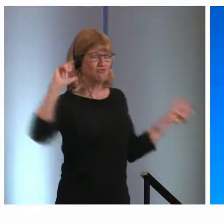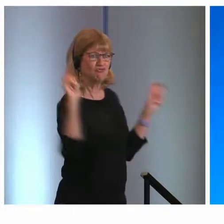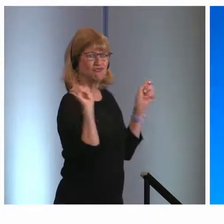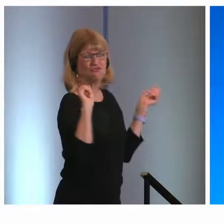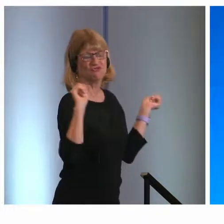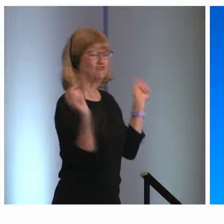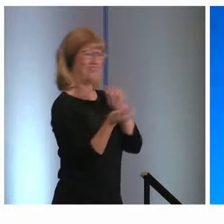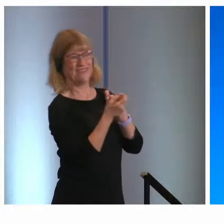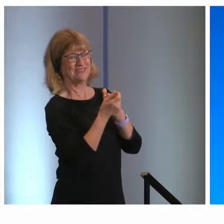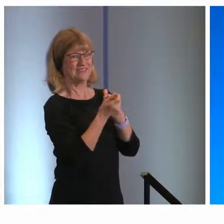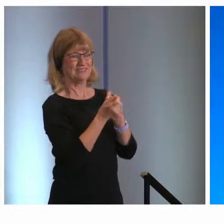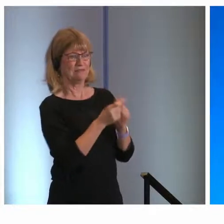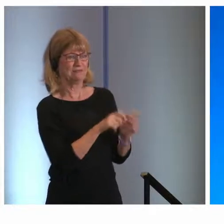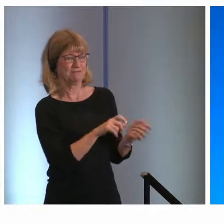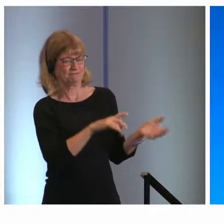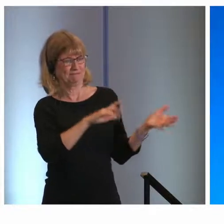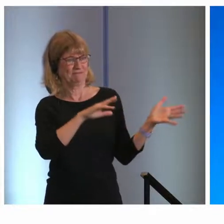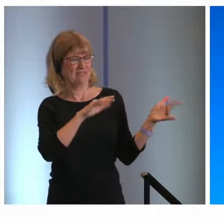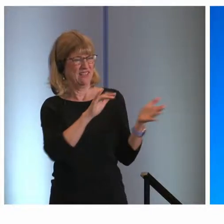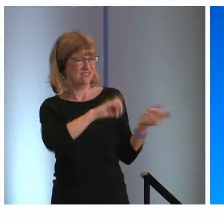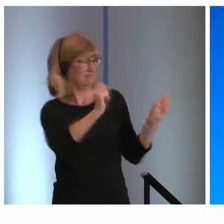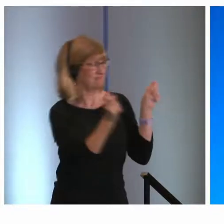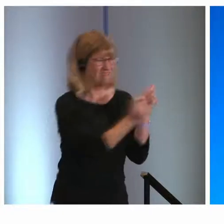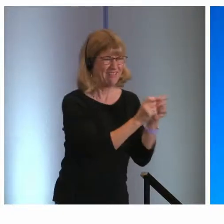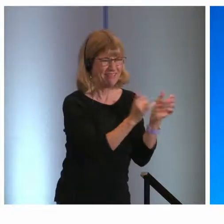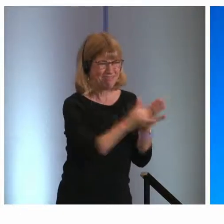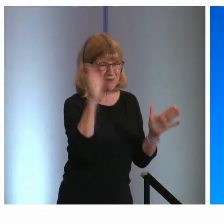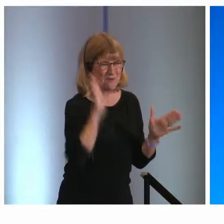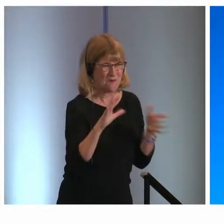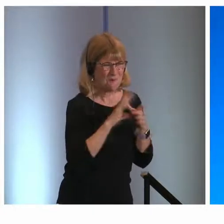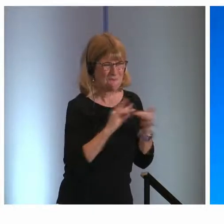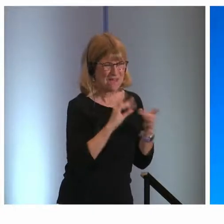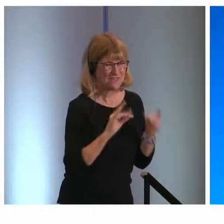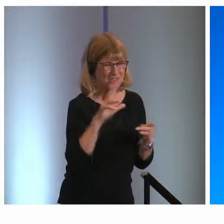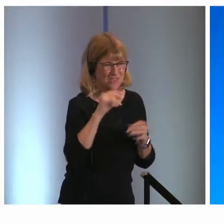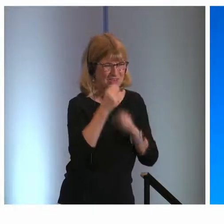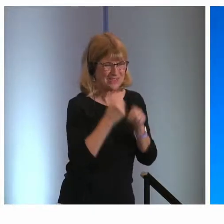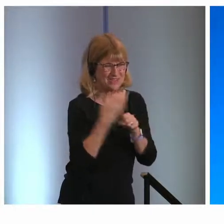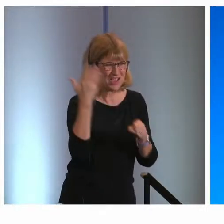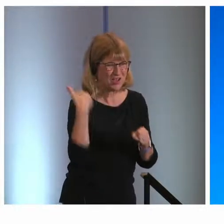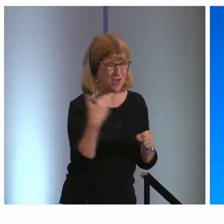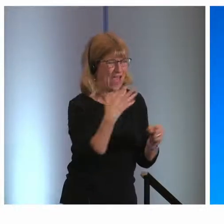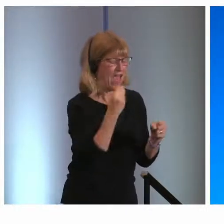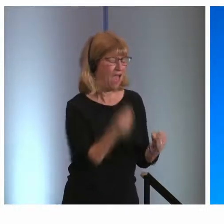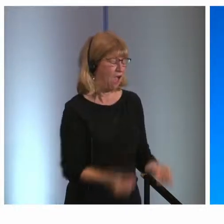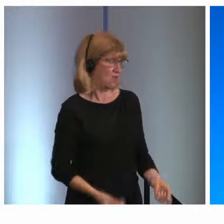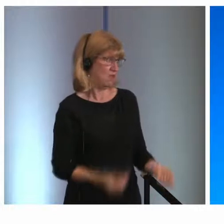she actually is Deaf, and so this is -- I feel like for her, this is a full circle, sort of, get back at that, that old